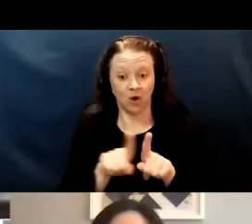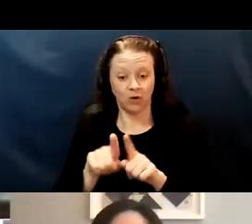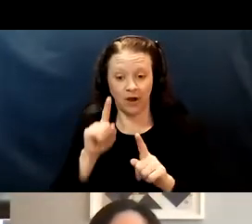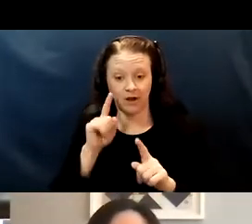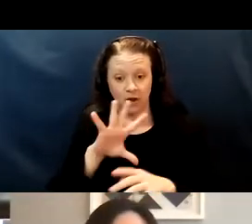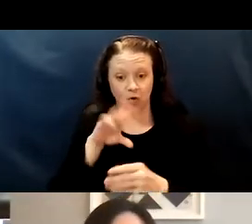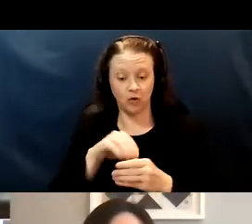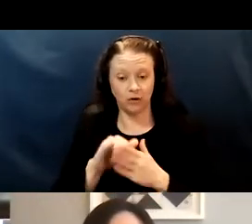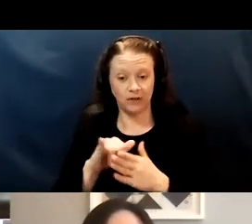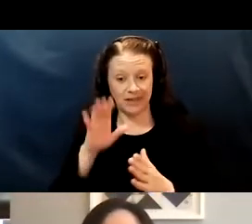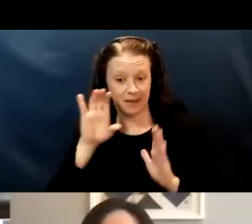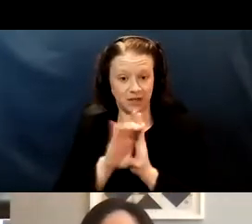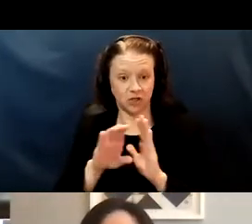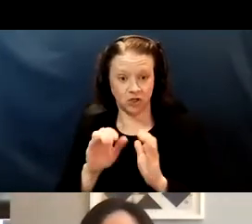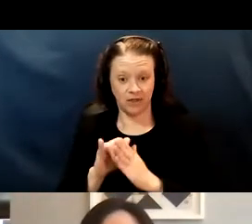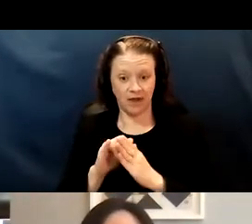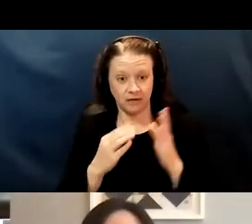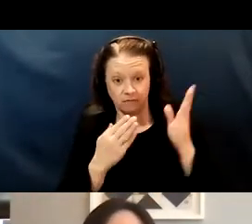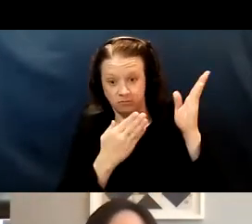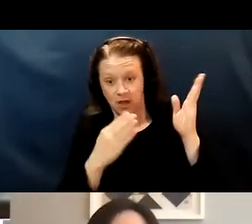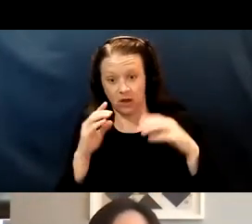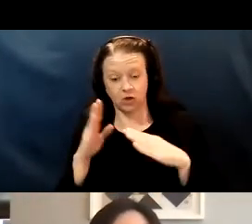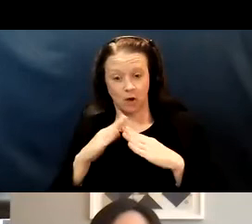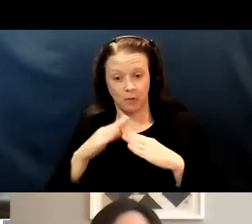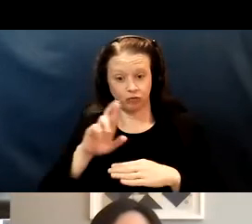is the universal symbol of audio description, which is AD,